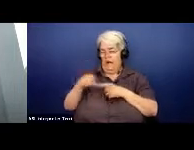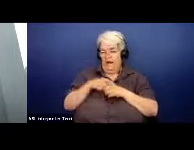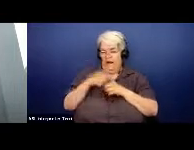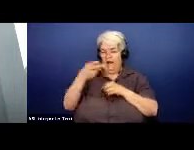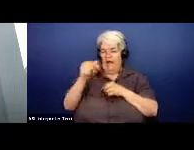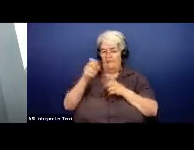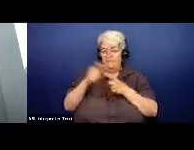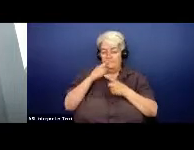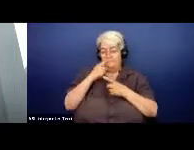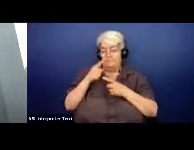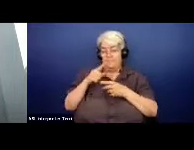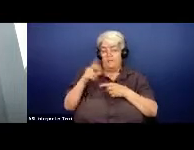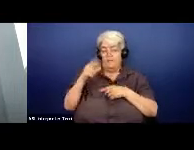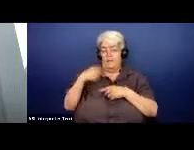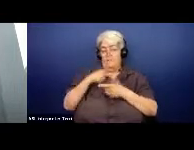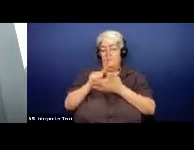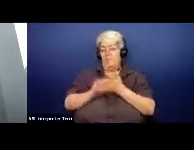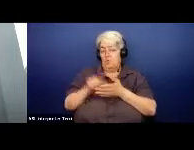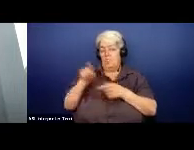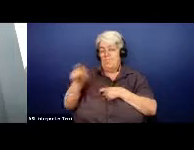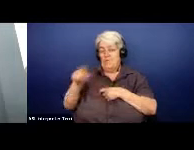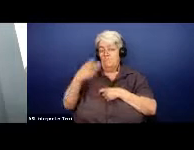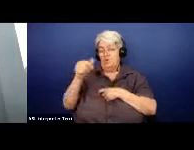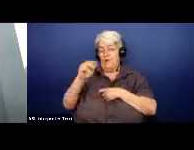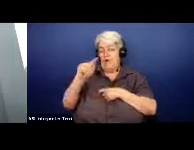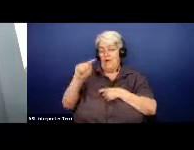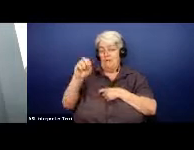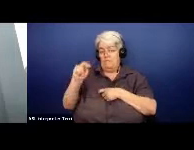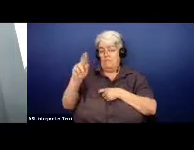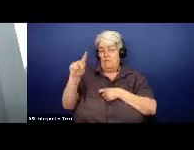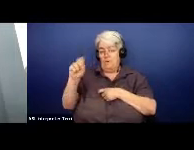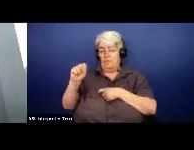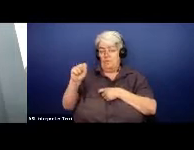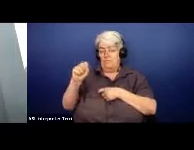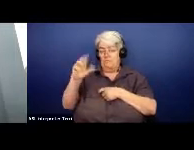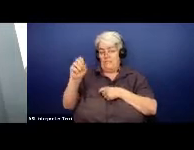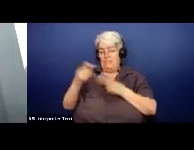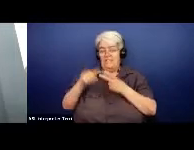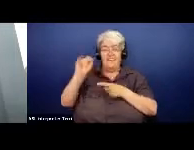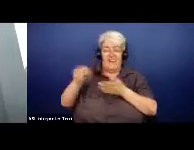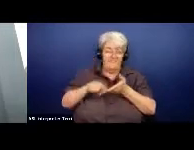on the Hampton Roads and have been for four years now. That investigation started in 2016